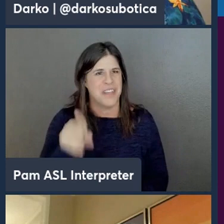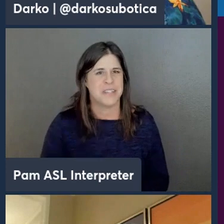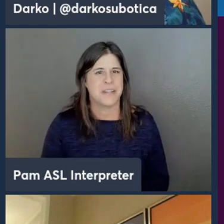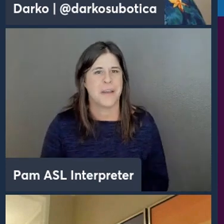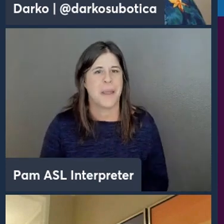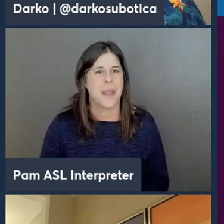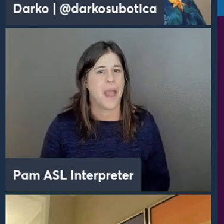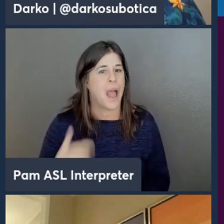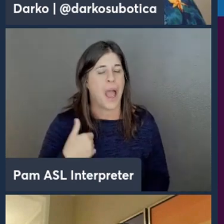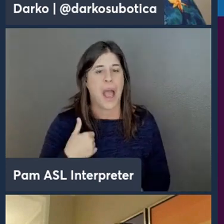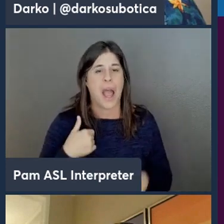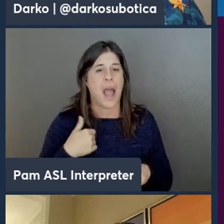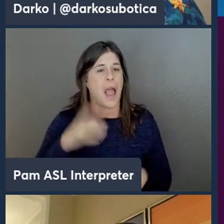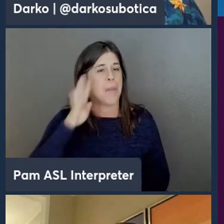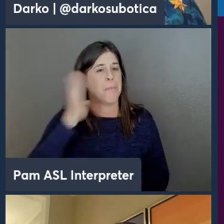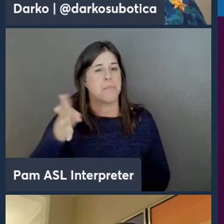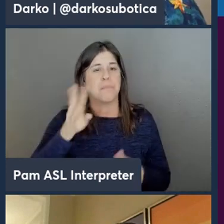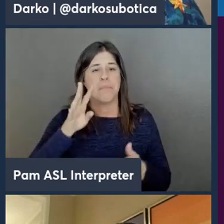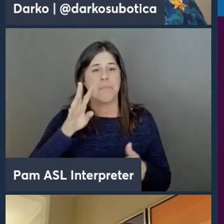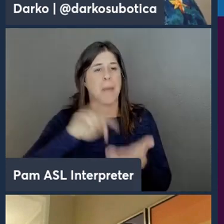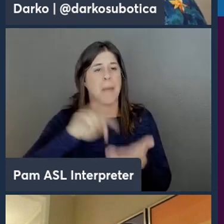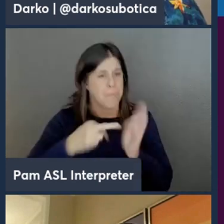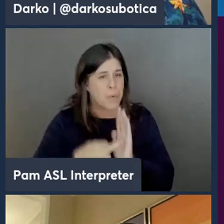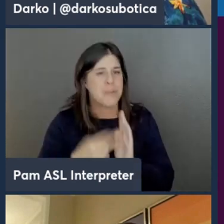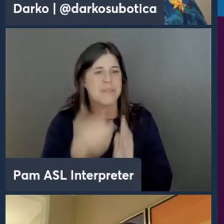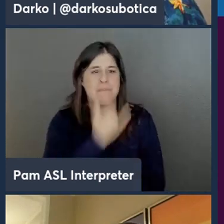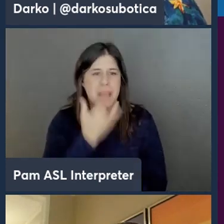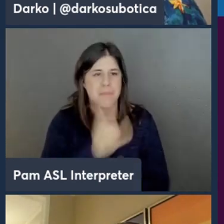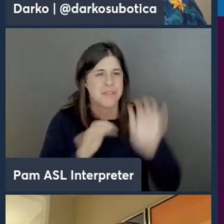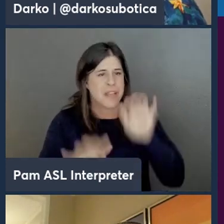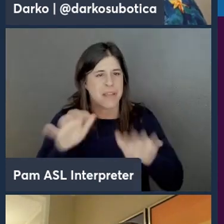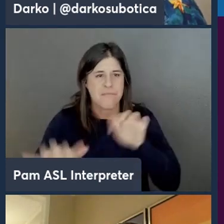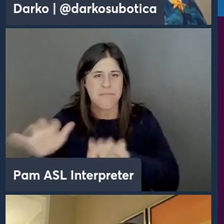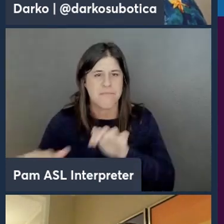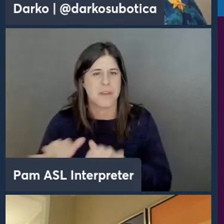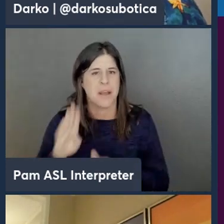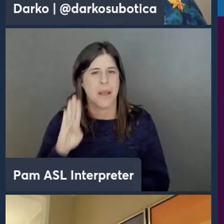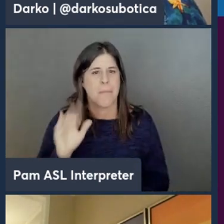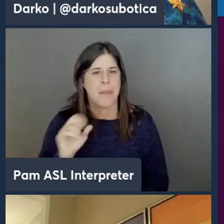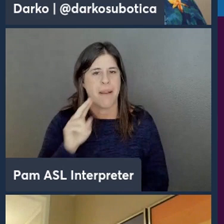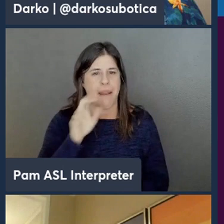So I'm making purposely and making some errors here. Banana! This is my.